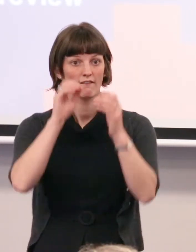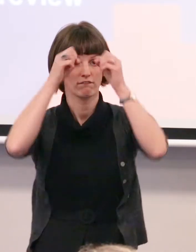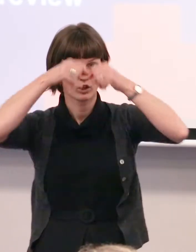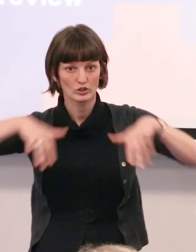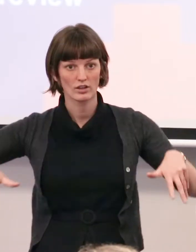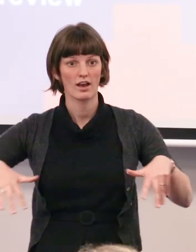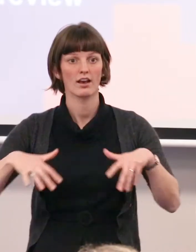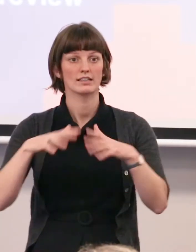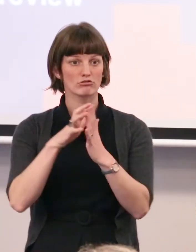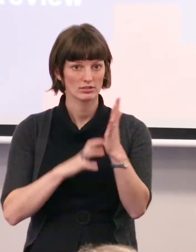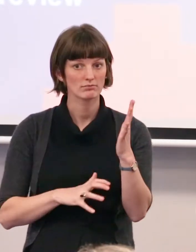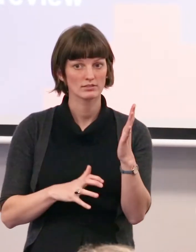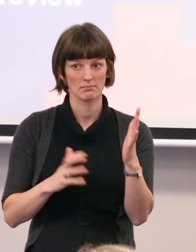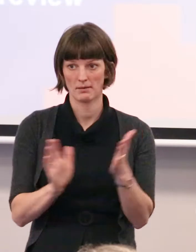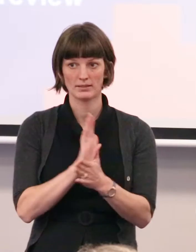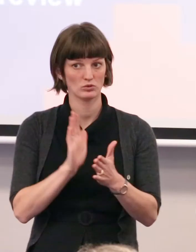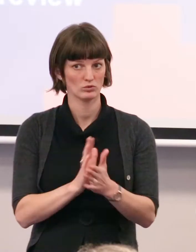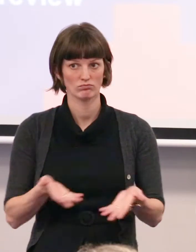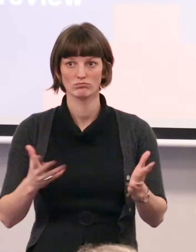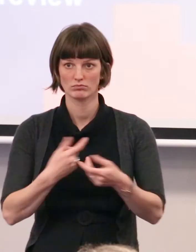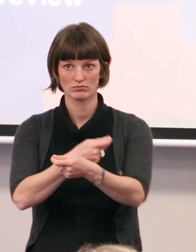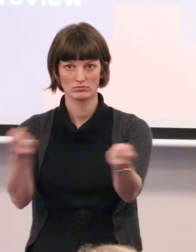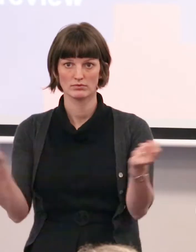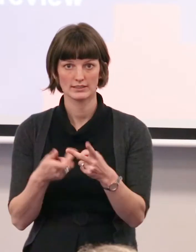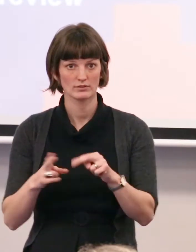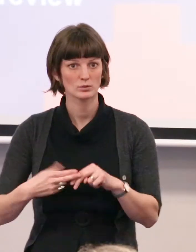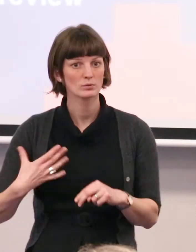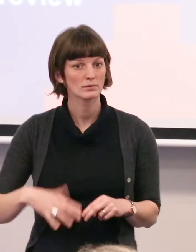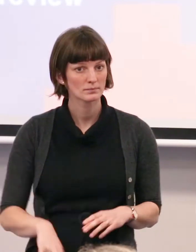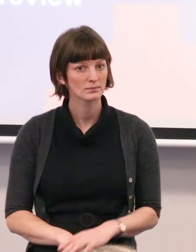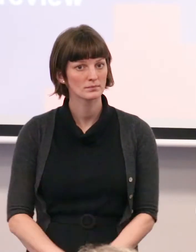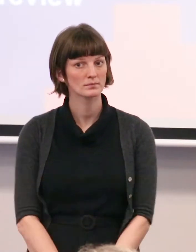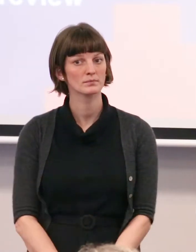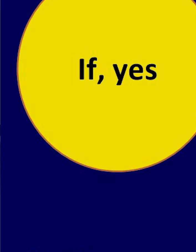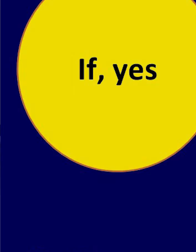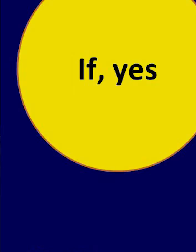together around this after, after the symposium.